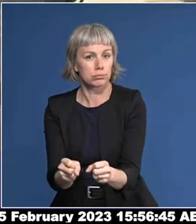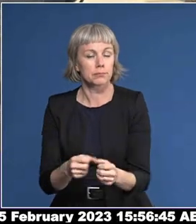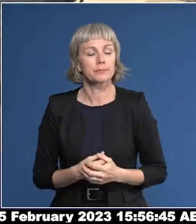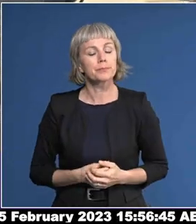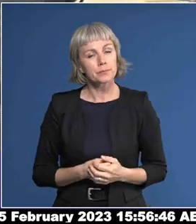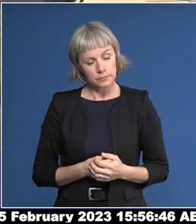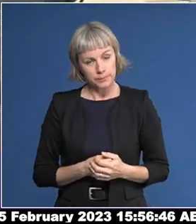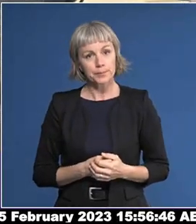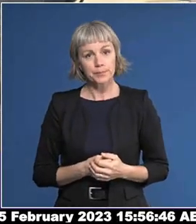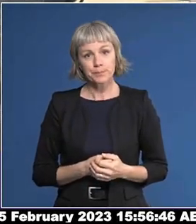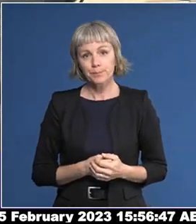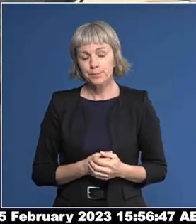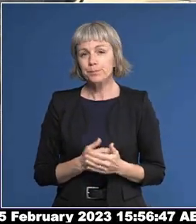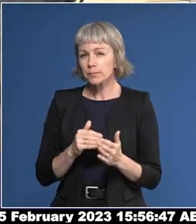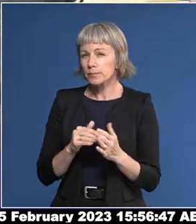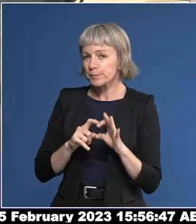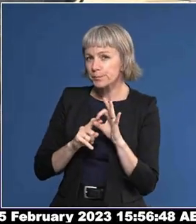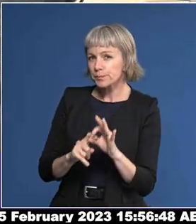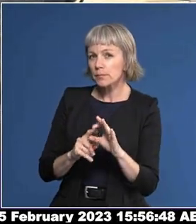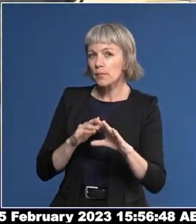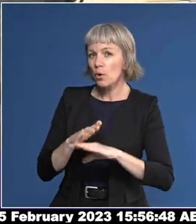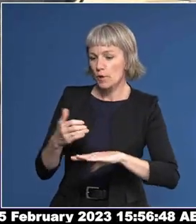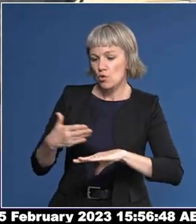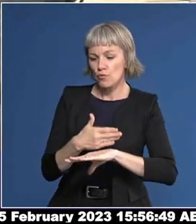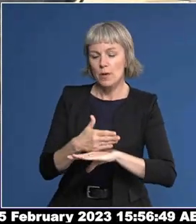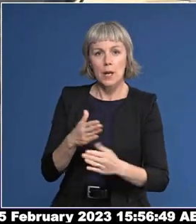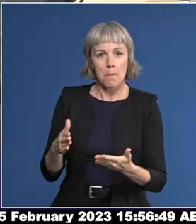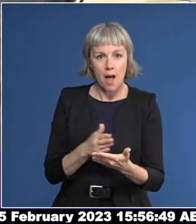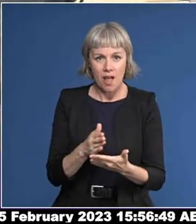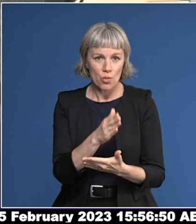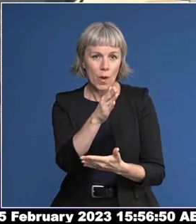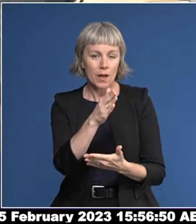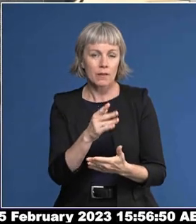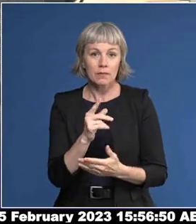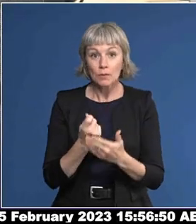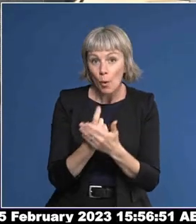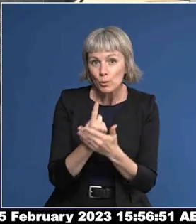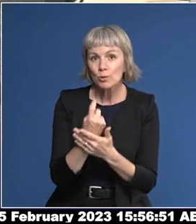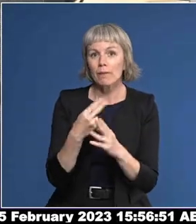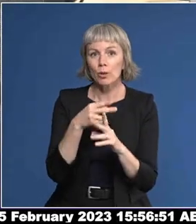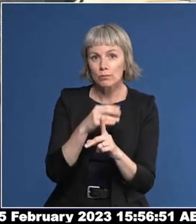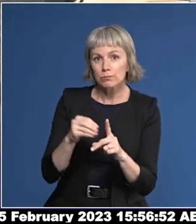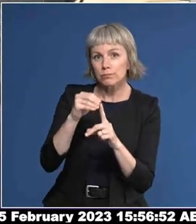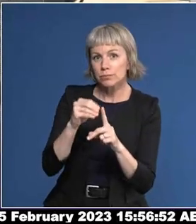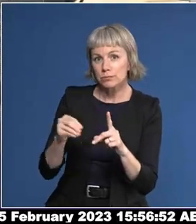support workers. Did you hear Dr Panter's evidence earlier this week? I must admit I missed the last bit of his evidence, I'm afraid.